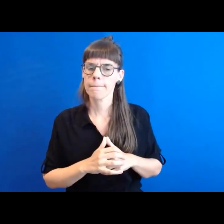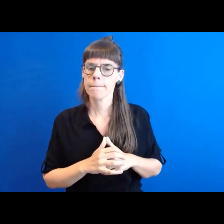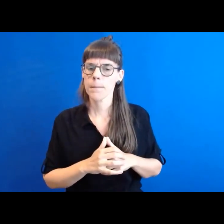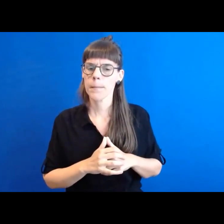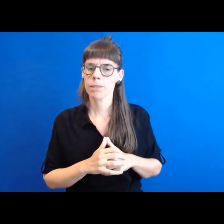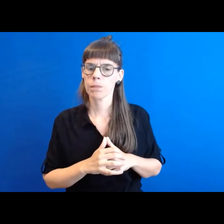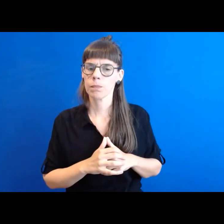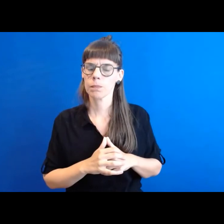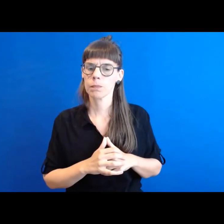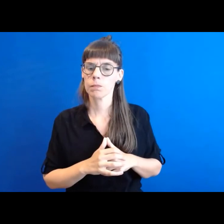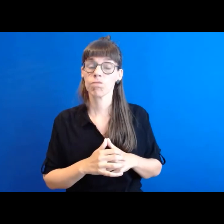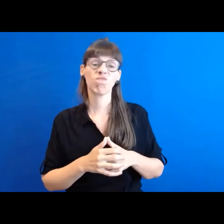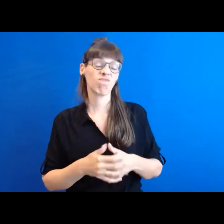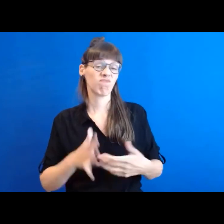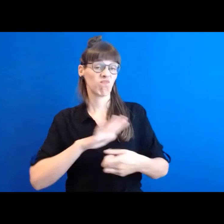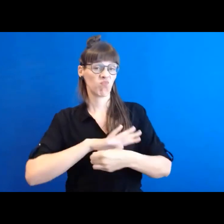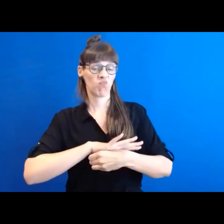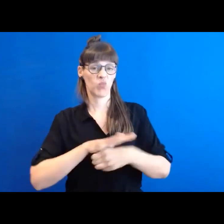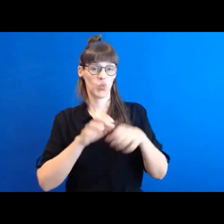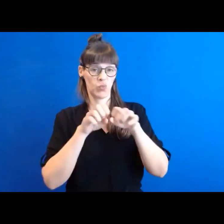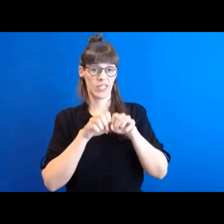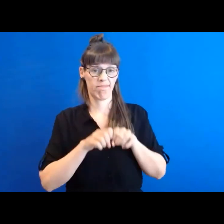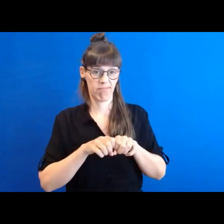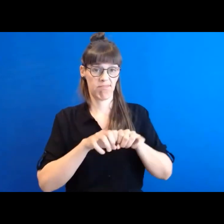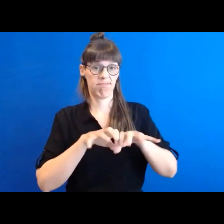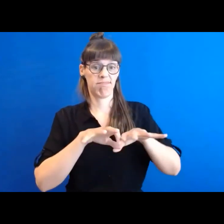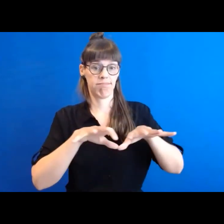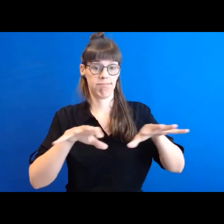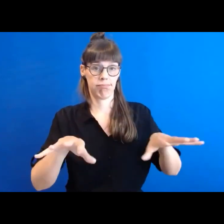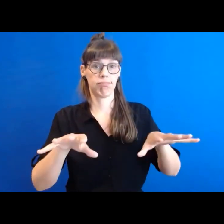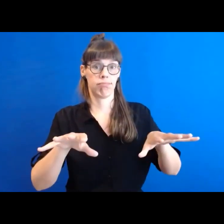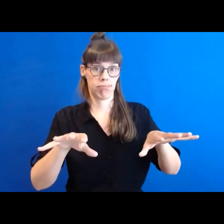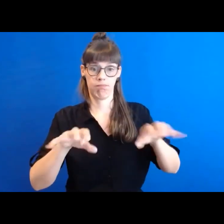, America central, and Mexico. But there